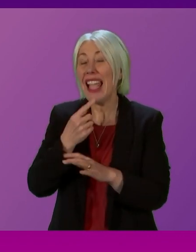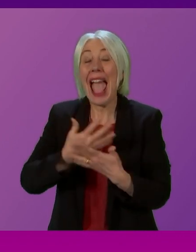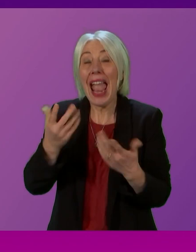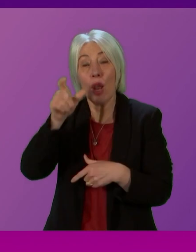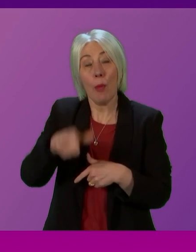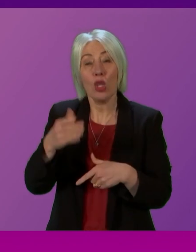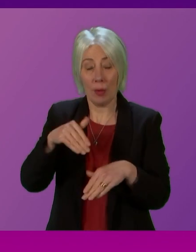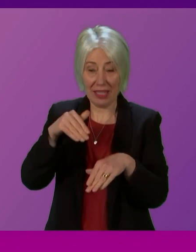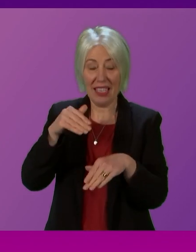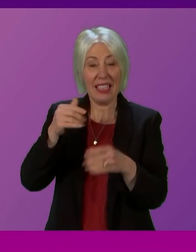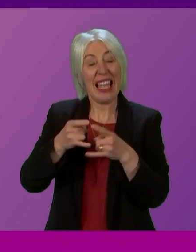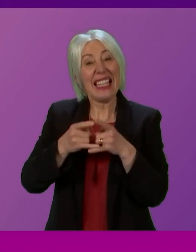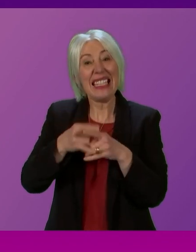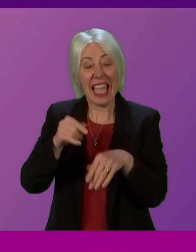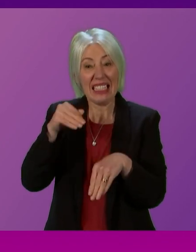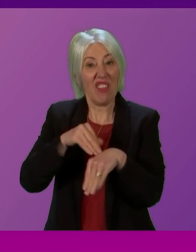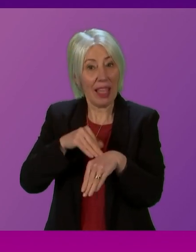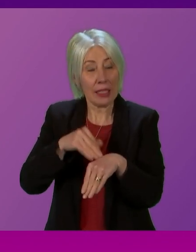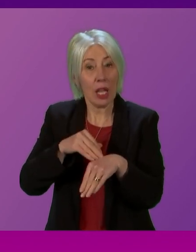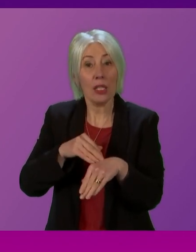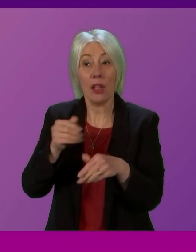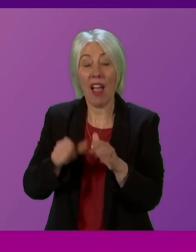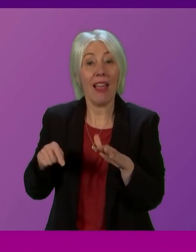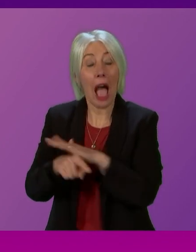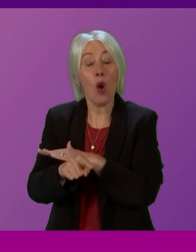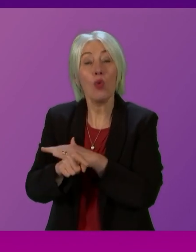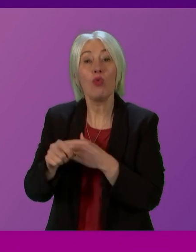who are released from prison, there are monitoring arrangements—the well-established MAPPA